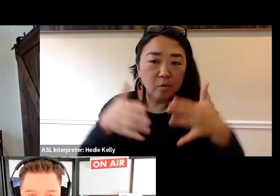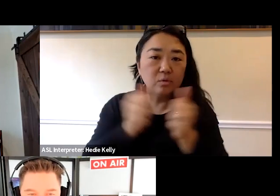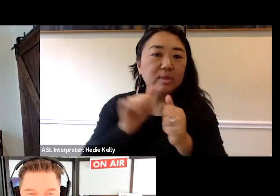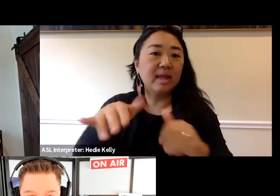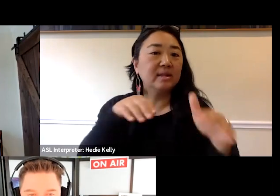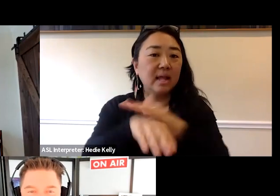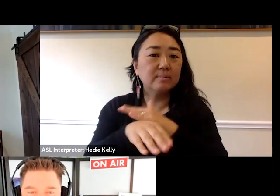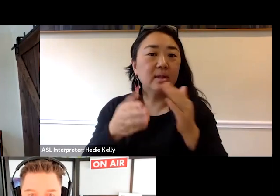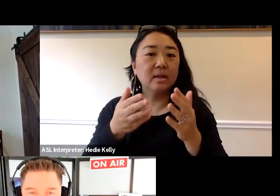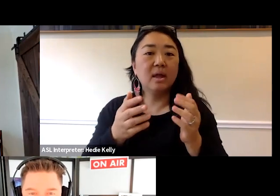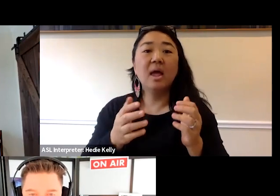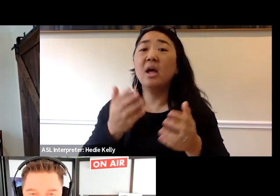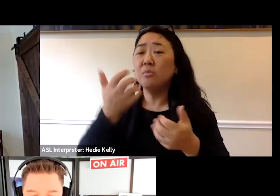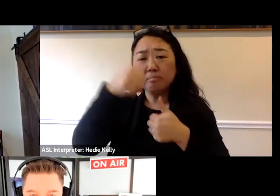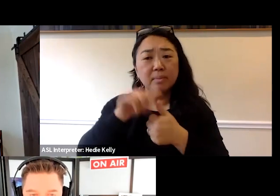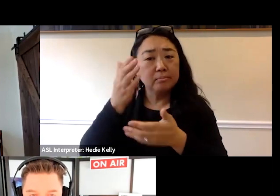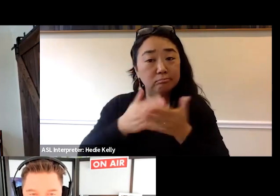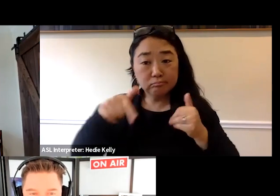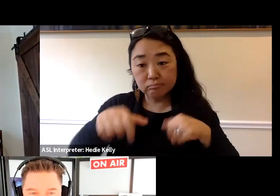Some of this work doesn't have to be